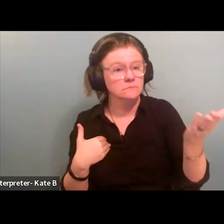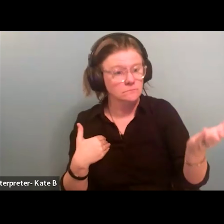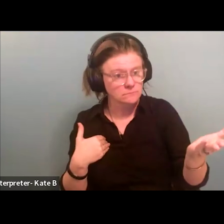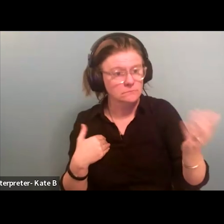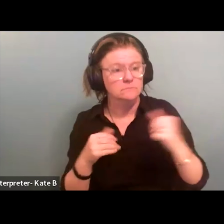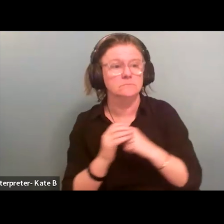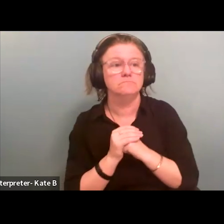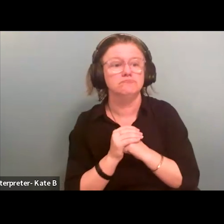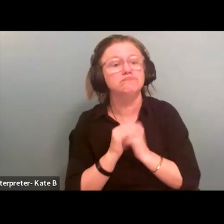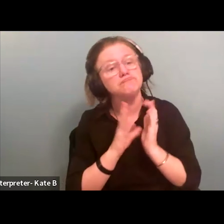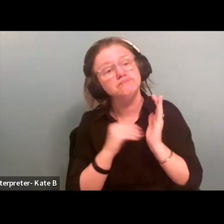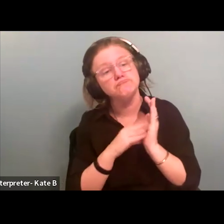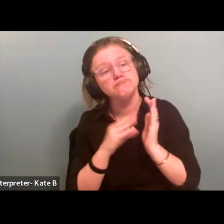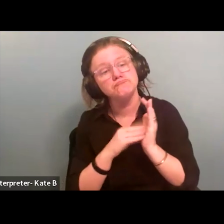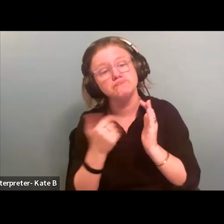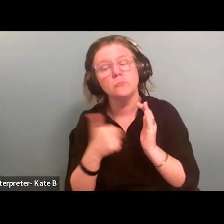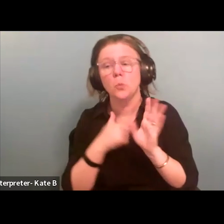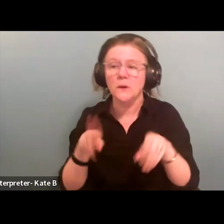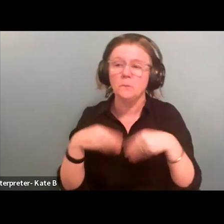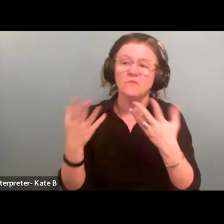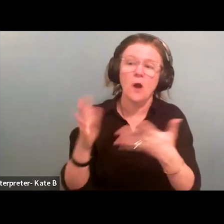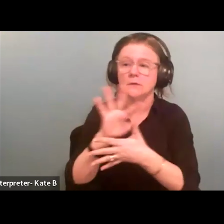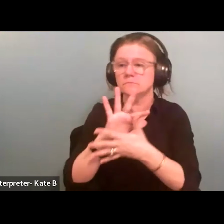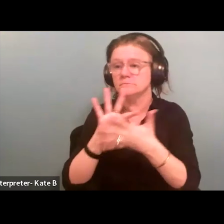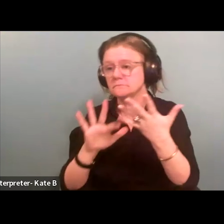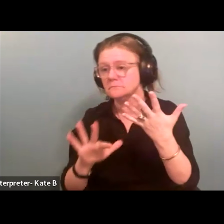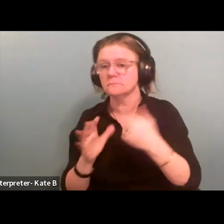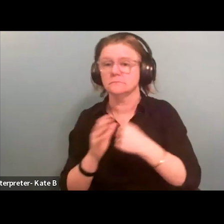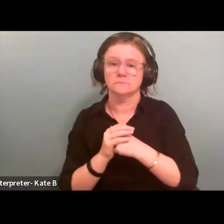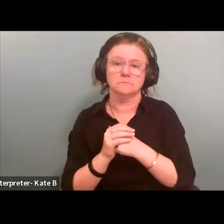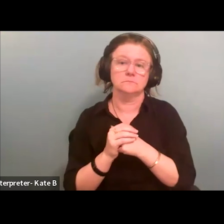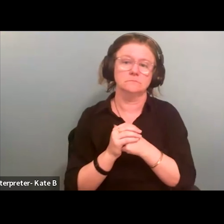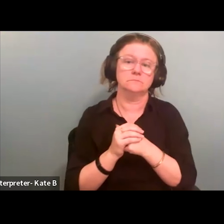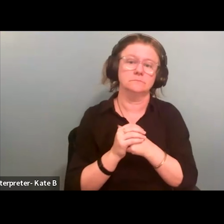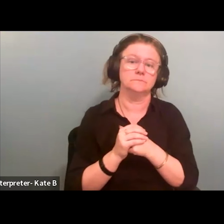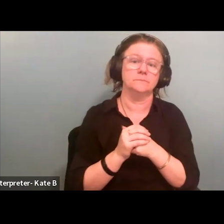and learn everything you can about Adult Protective Services. Part of what we want to do here today